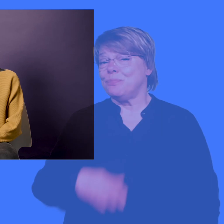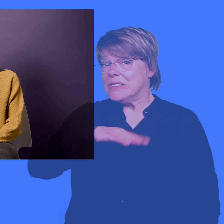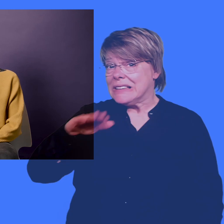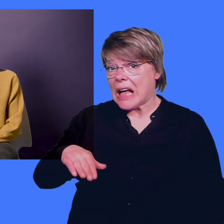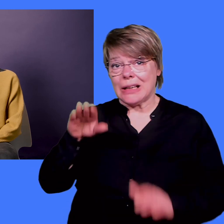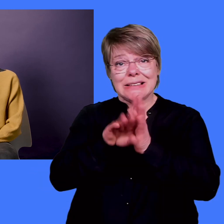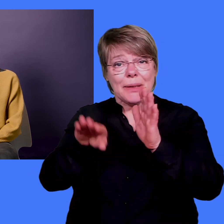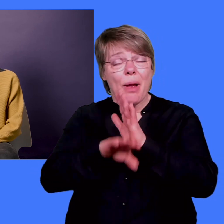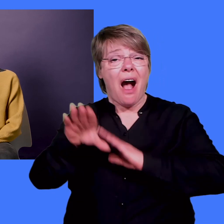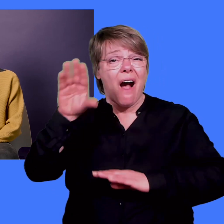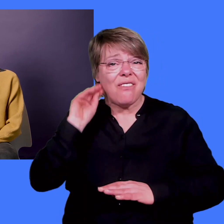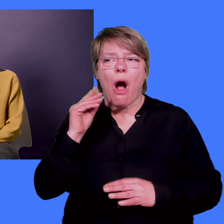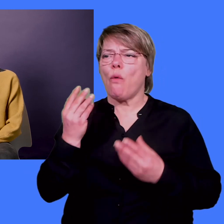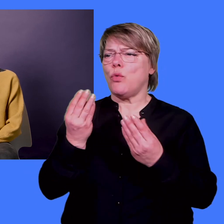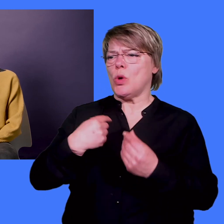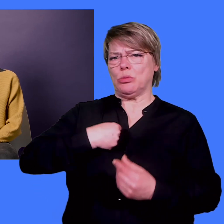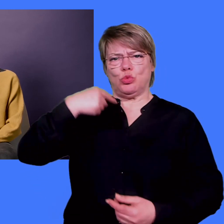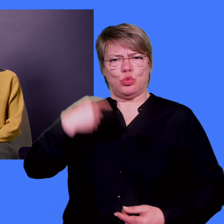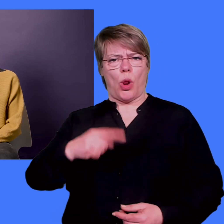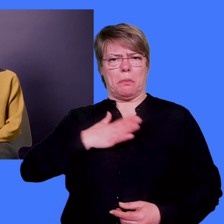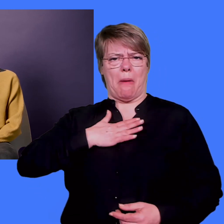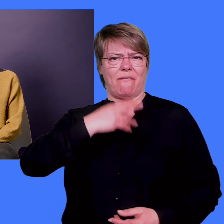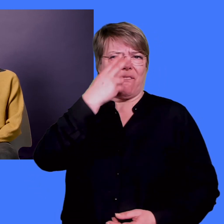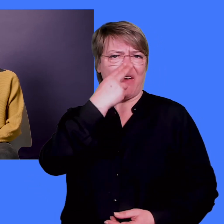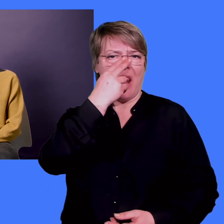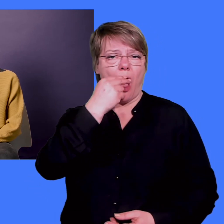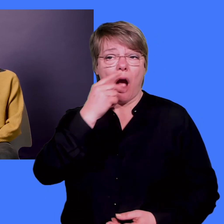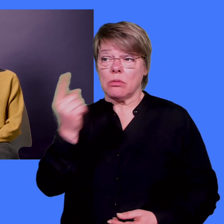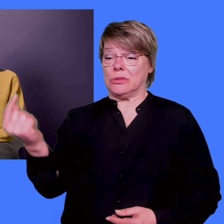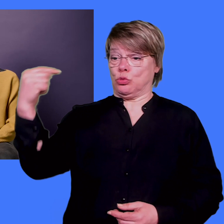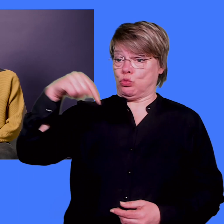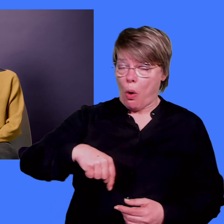It is a crucial experience for children when they get to know for the first time